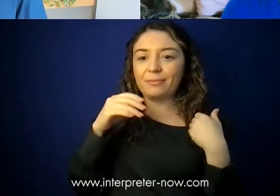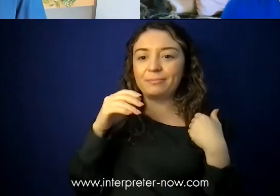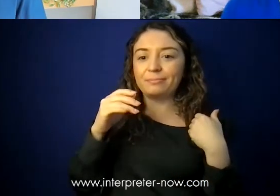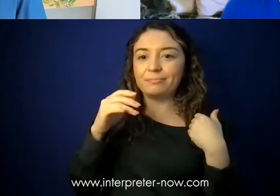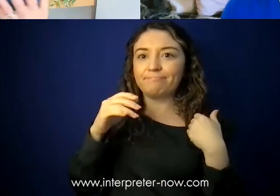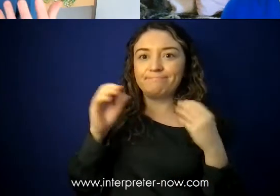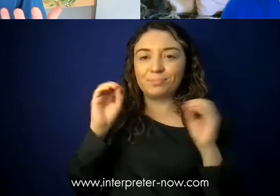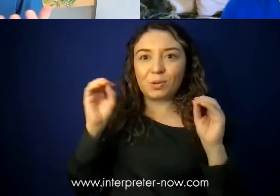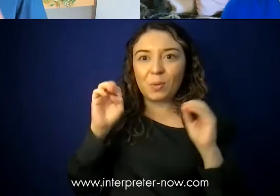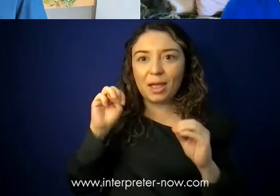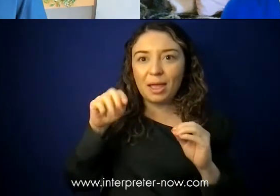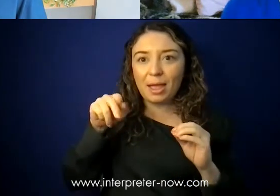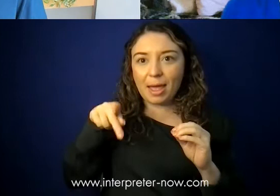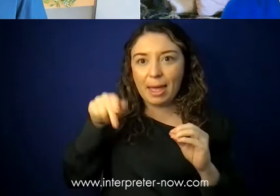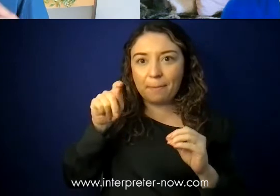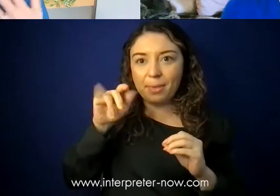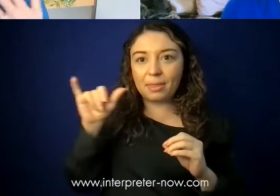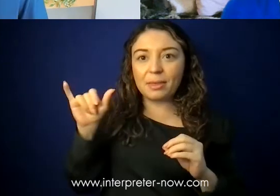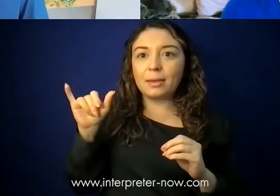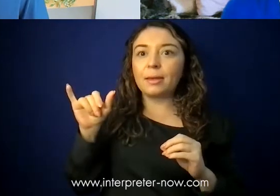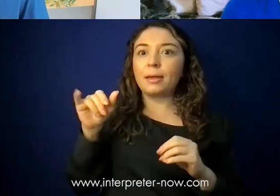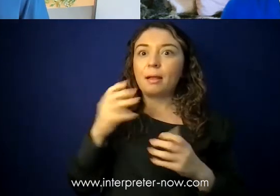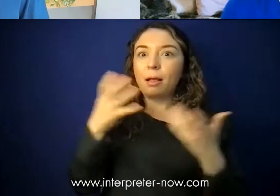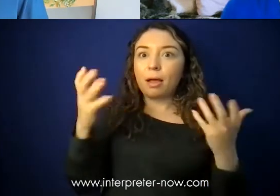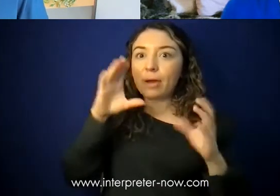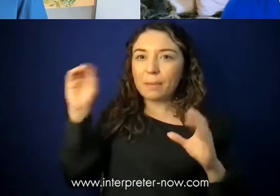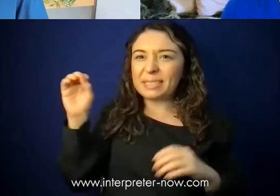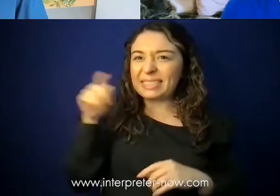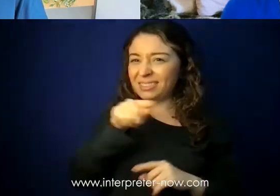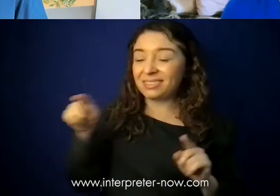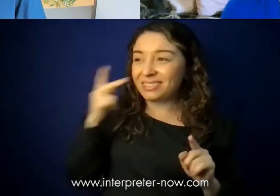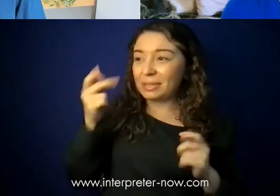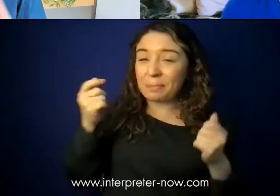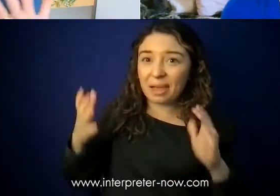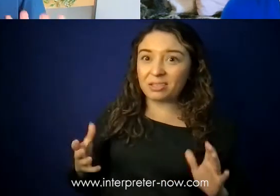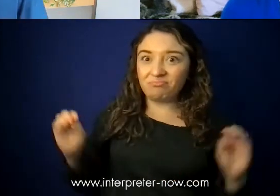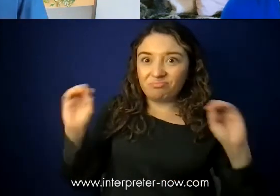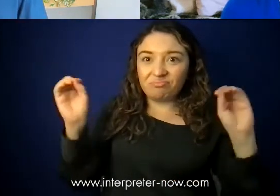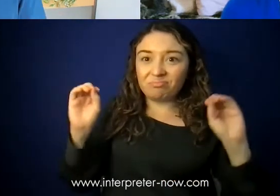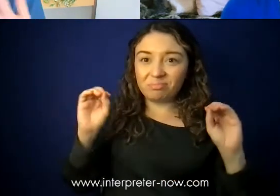that, whether that's managers that are not showing empathy in times of crisis or times